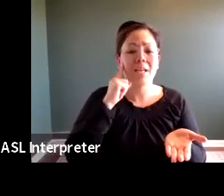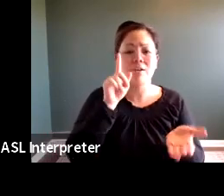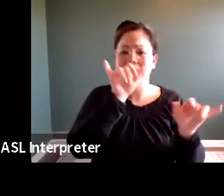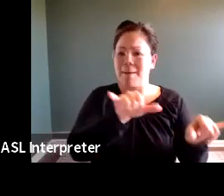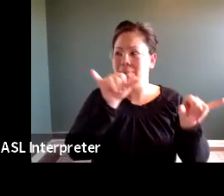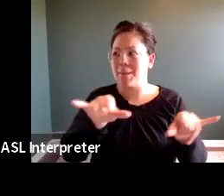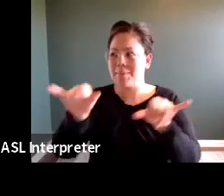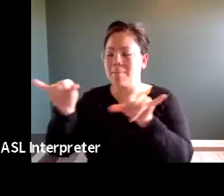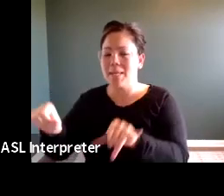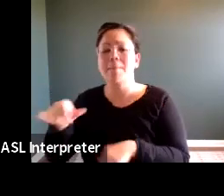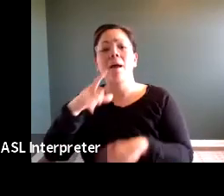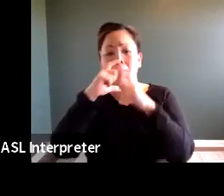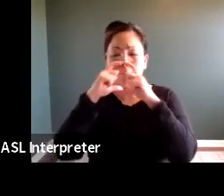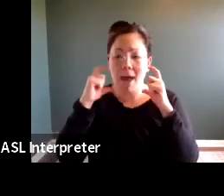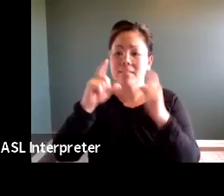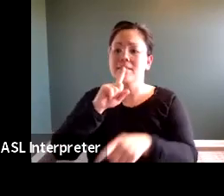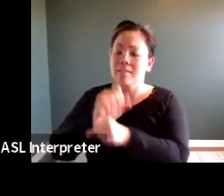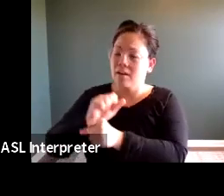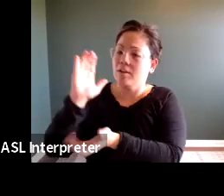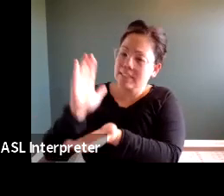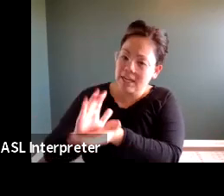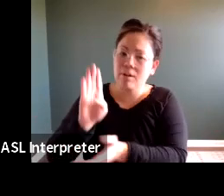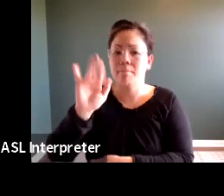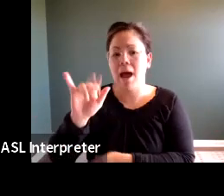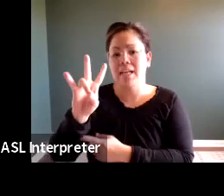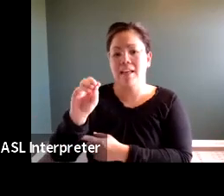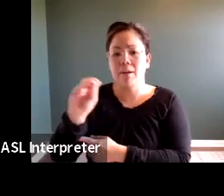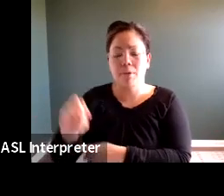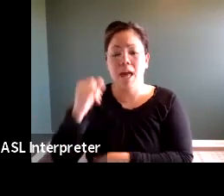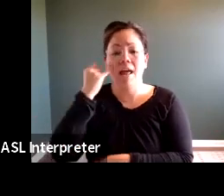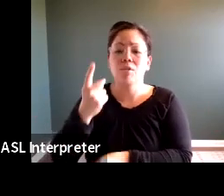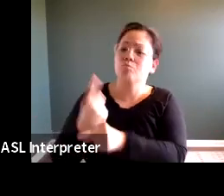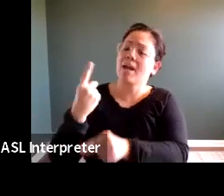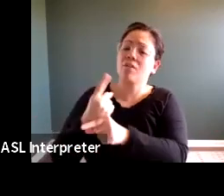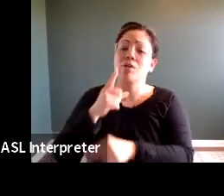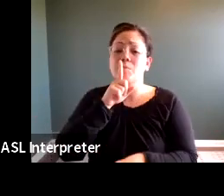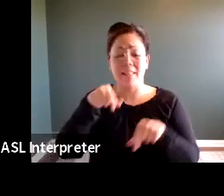a decrease at 70%, if you wear your mask on a regular basis. So if that is your biggest takeaway from this presentation